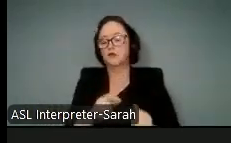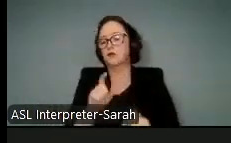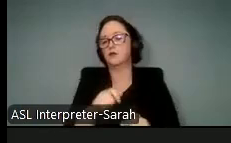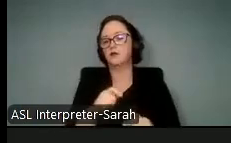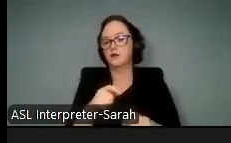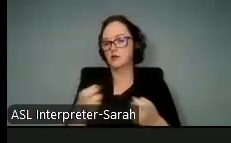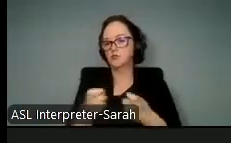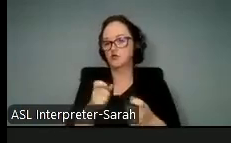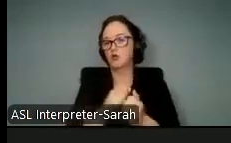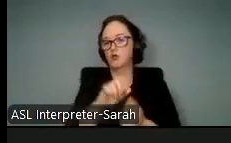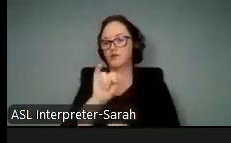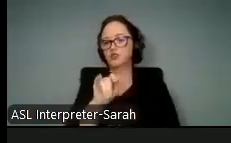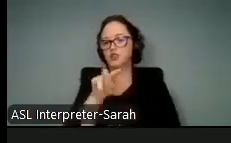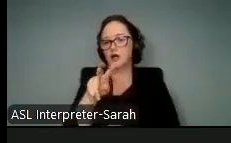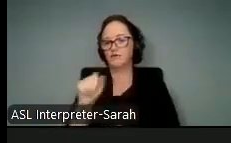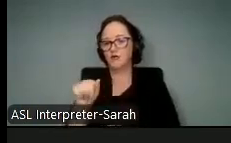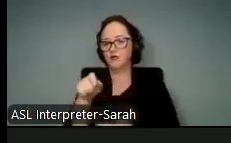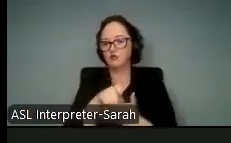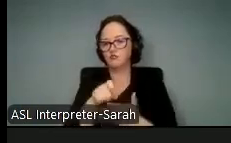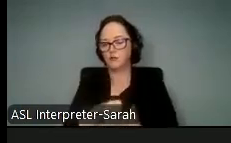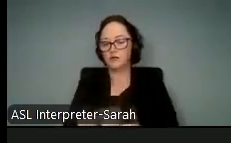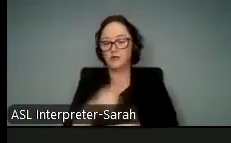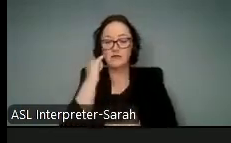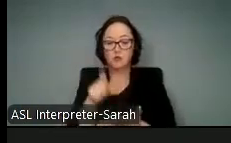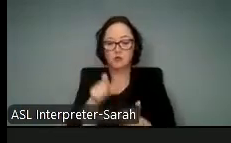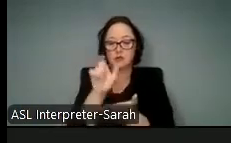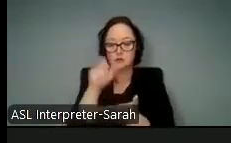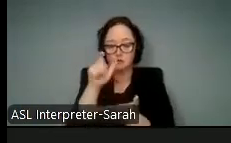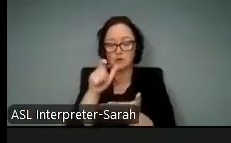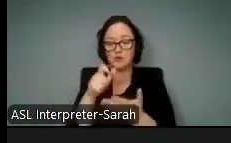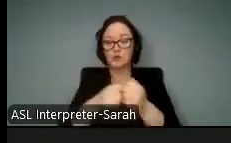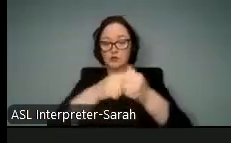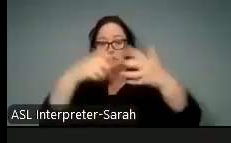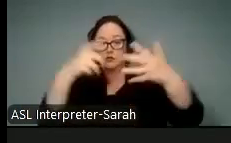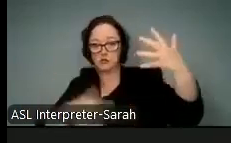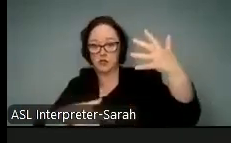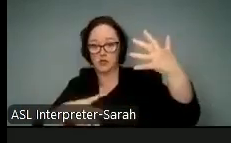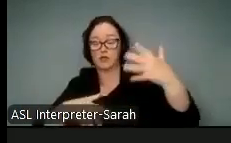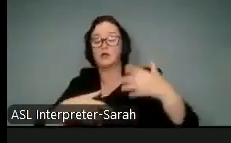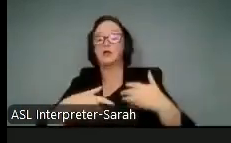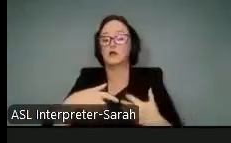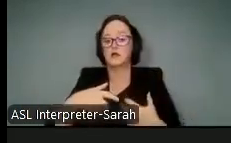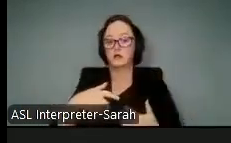so that when I hit that button to expand the submenu, I've got my submenu opened, we do a JavaScript call,